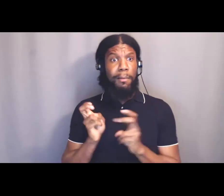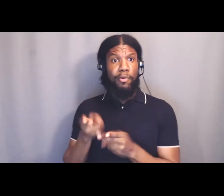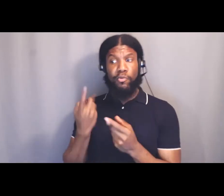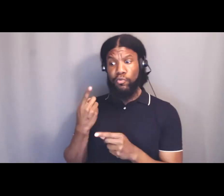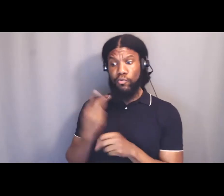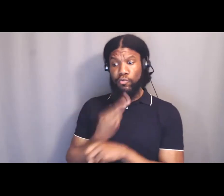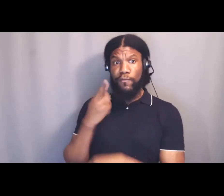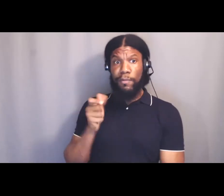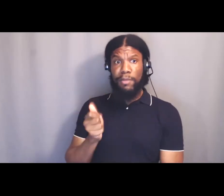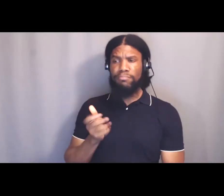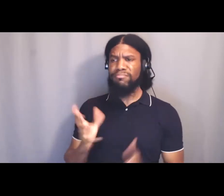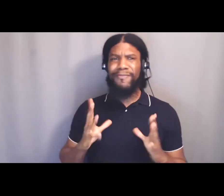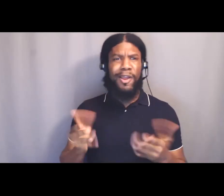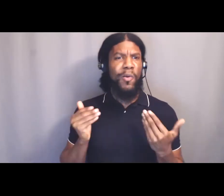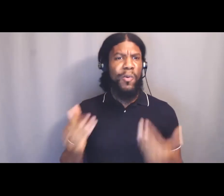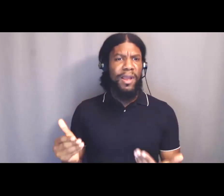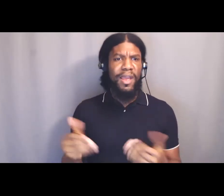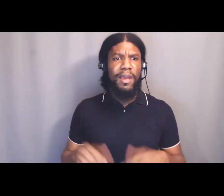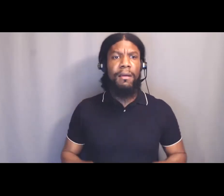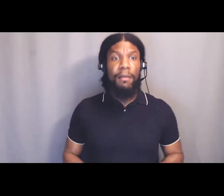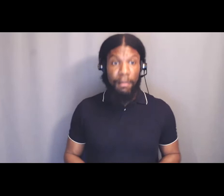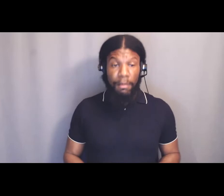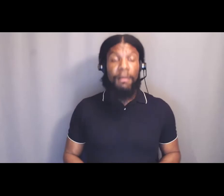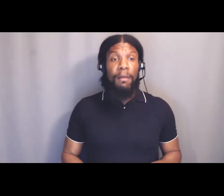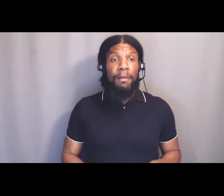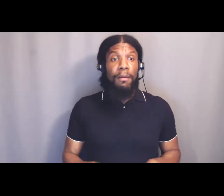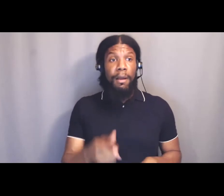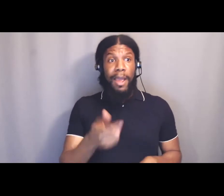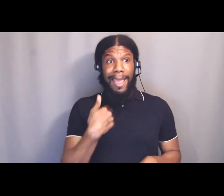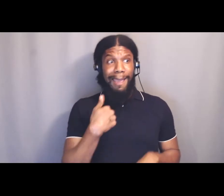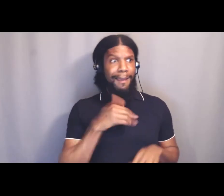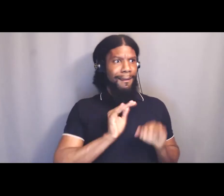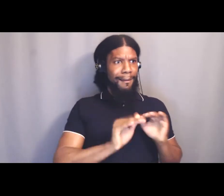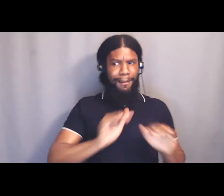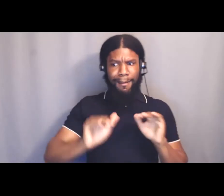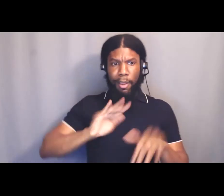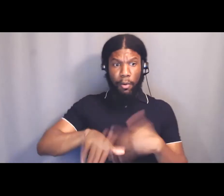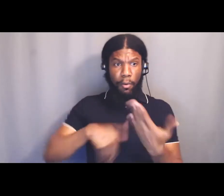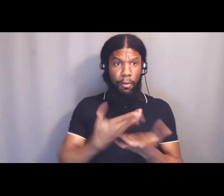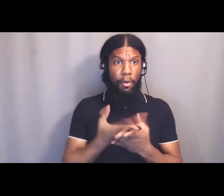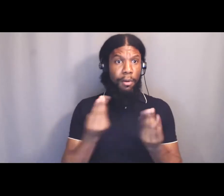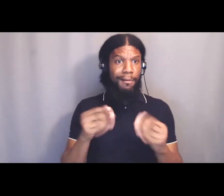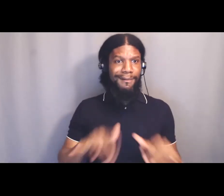I didn't formally consult with Indigenous groups, but I did have conversations